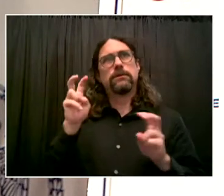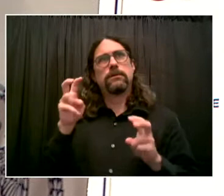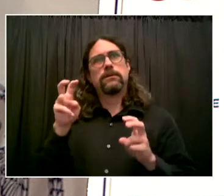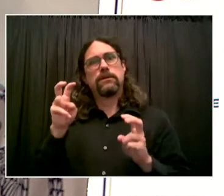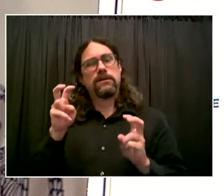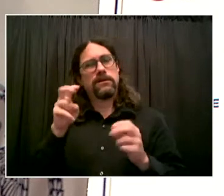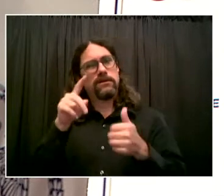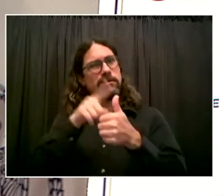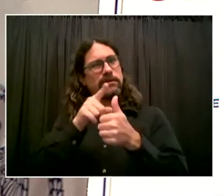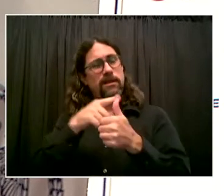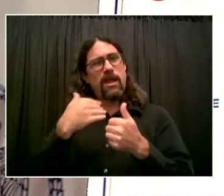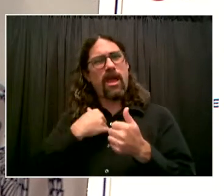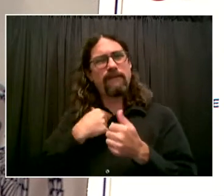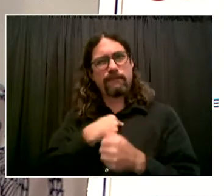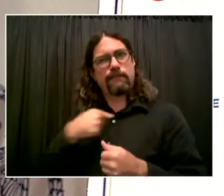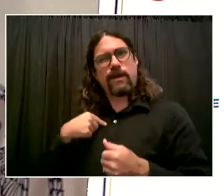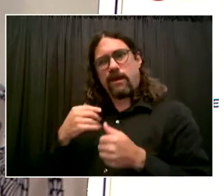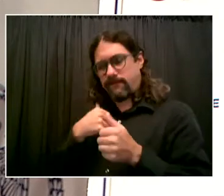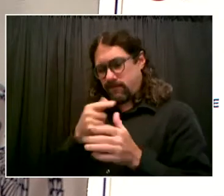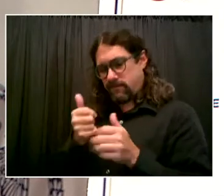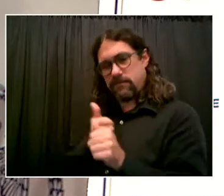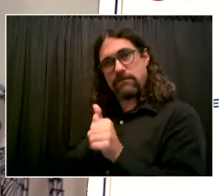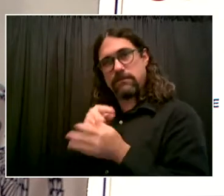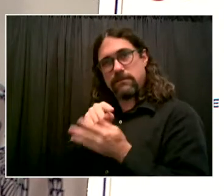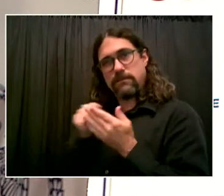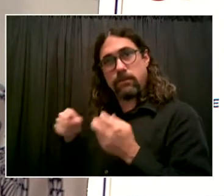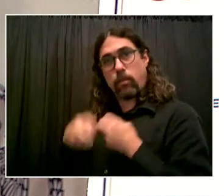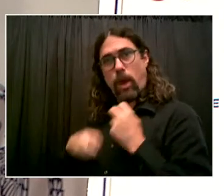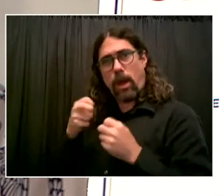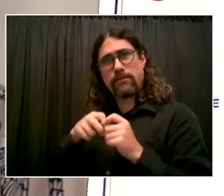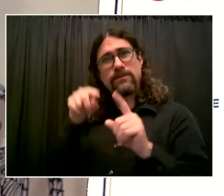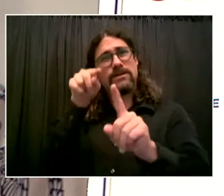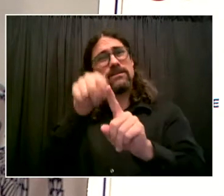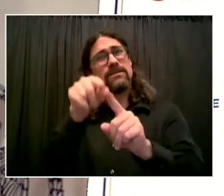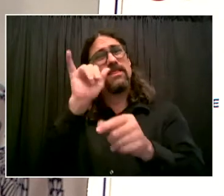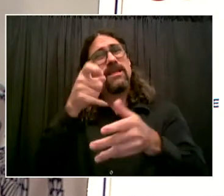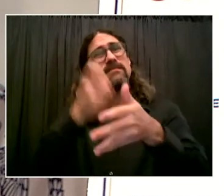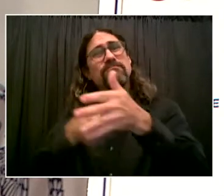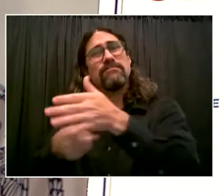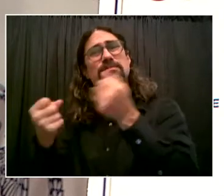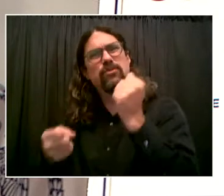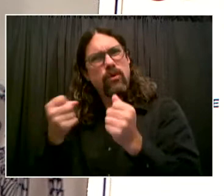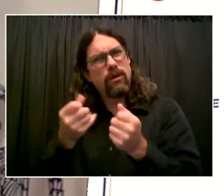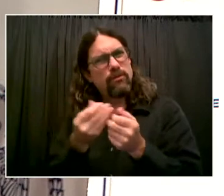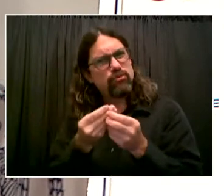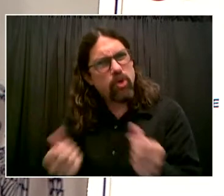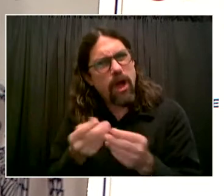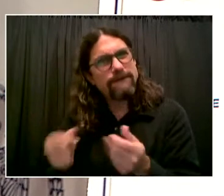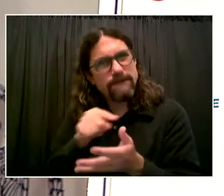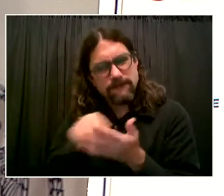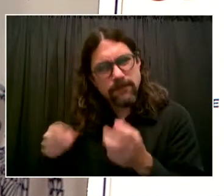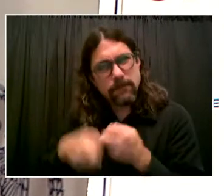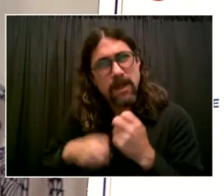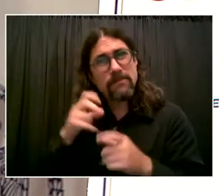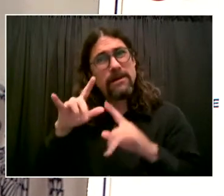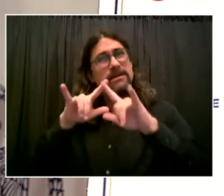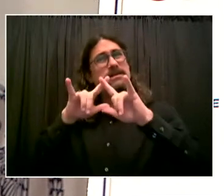ROOT CAUSE, CONGESTION PRICING WOULD MAKE A PROFOUND IMPACT. WOULD IT MAKE AN IMPACT IMMEDIATELY? NO, IT WILL TAKE SOME RAMP UP